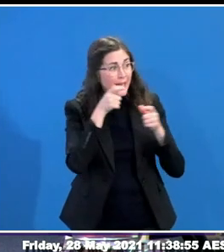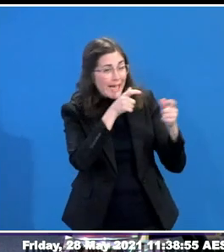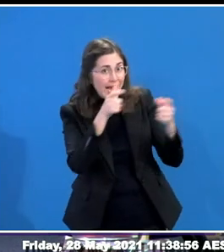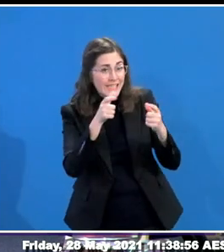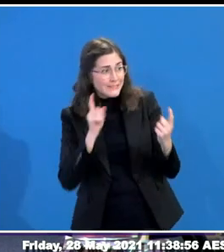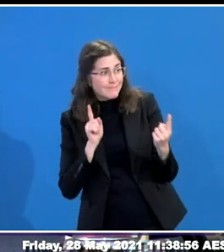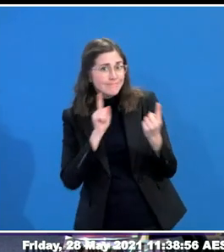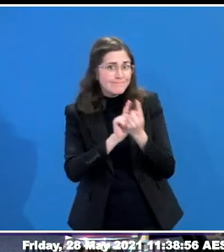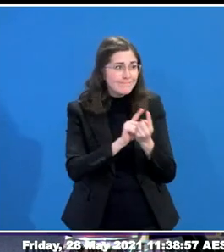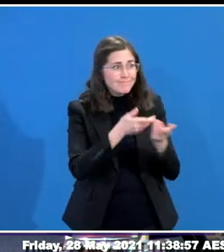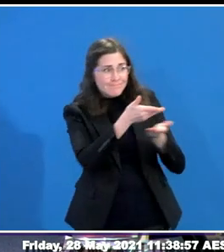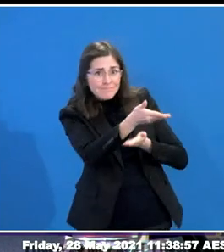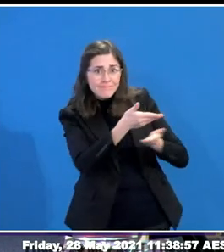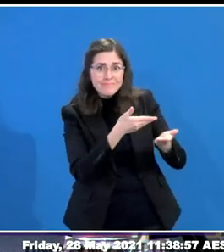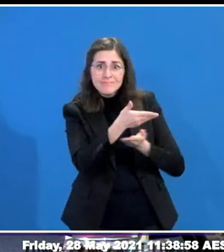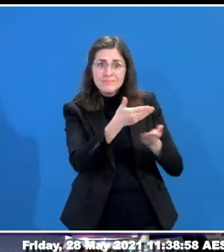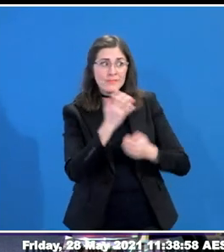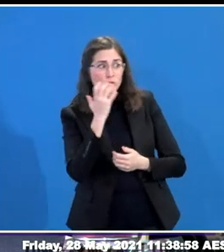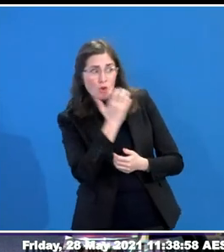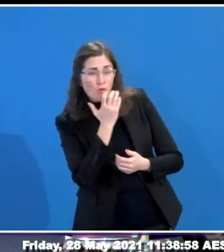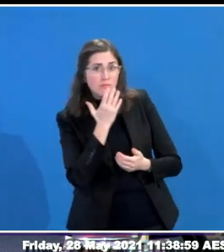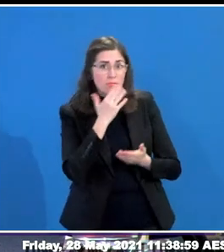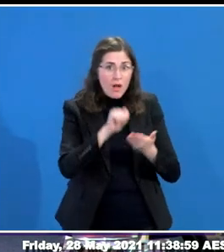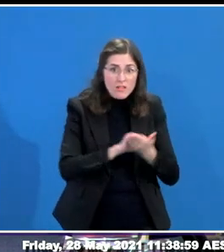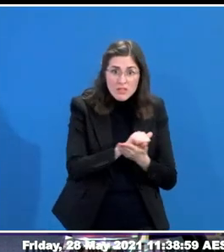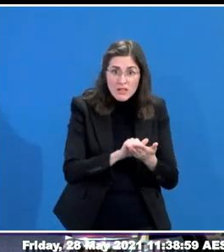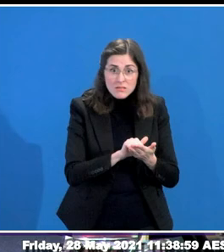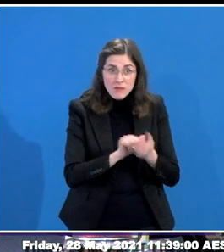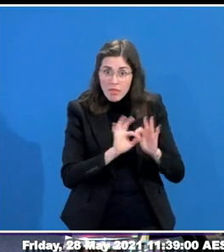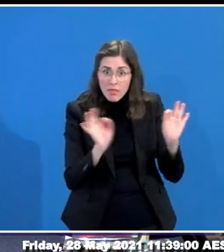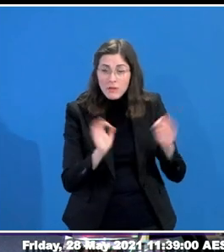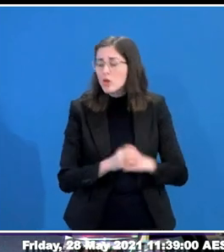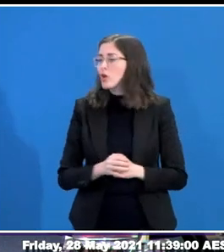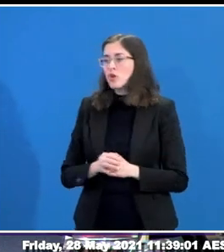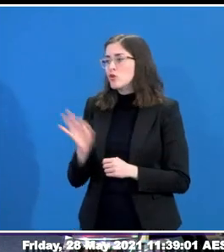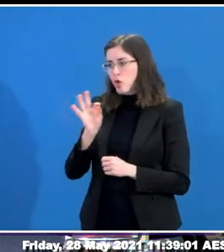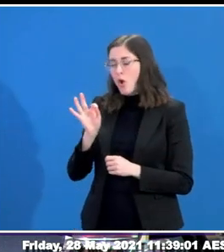events concerning SP1 and SP2 to apologise, have you? No, and I regret that also.